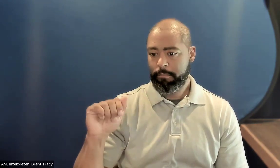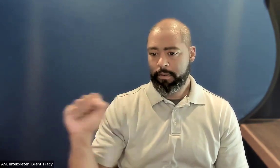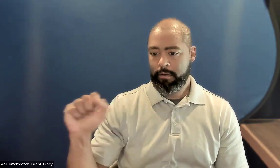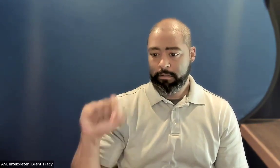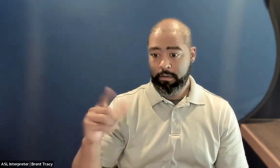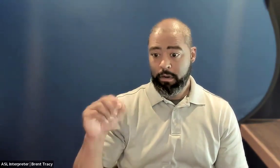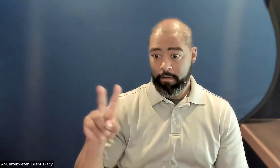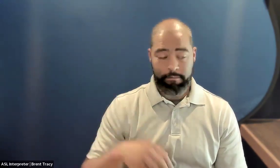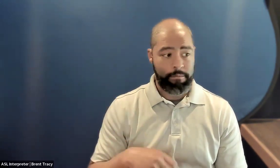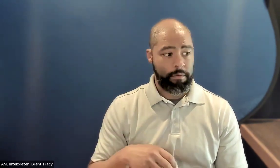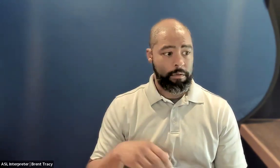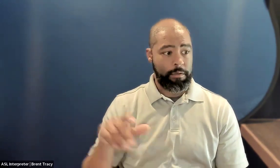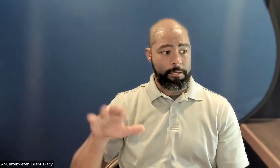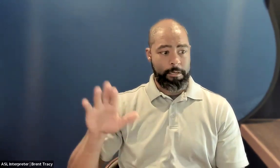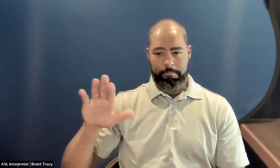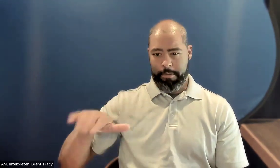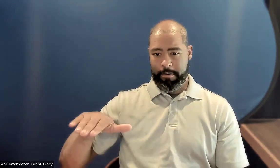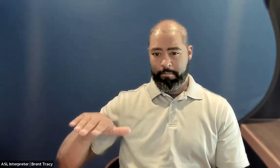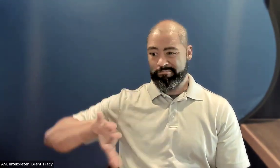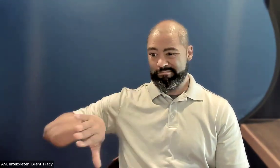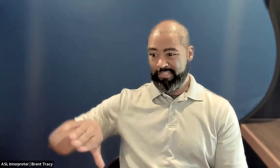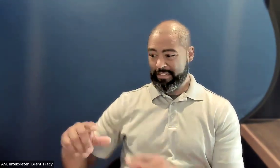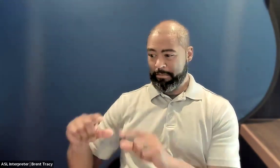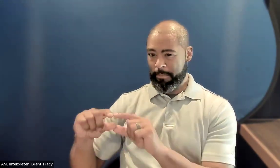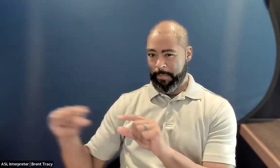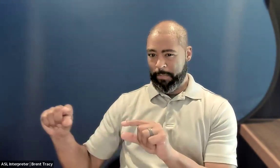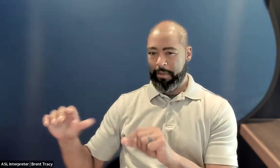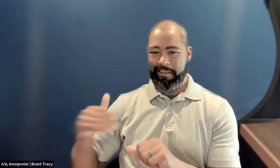In addition to a login to use the tool, this page will provide